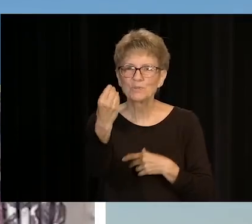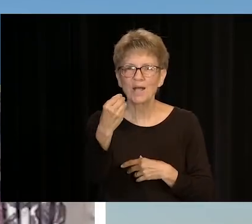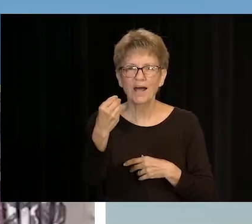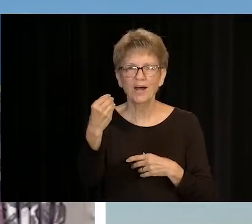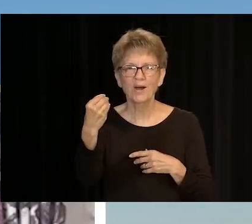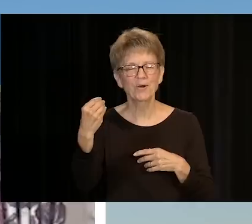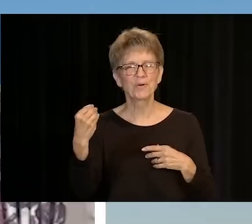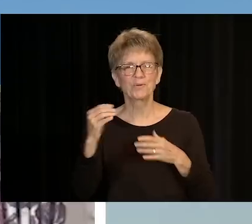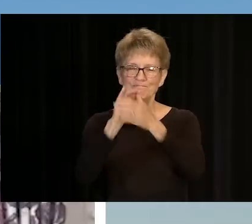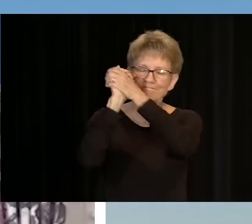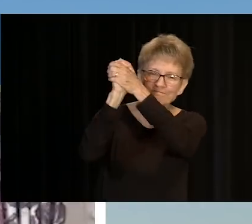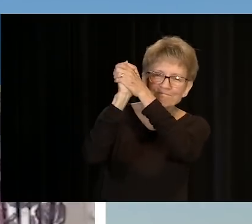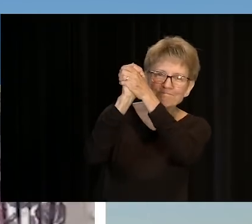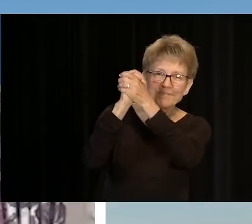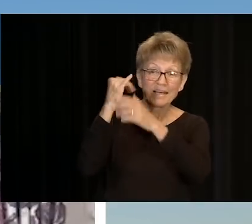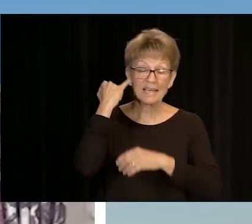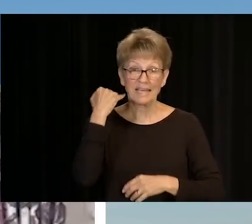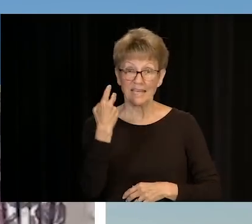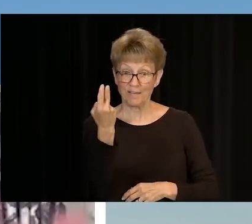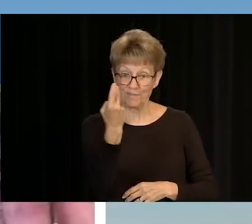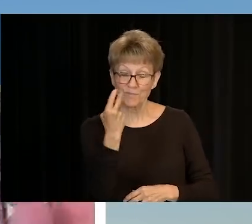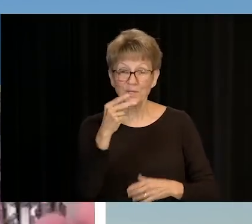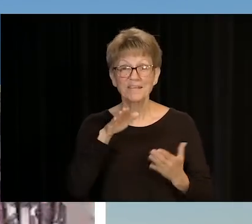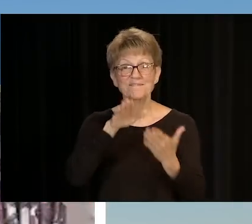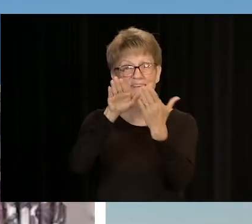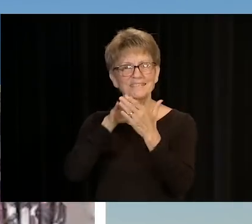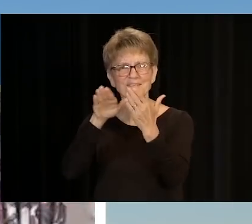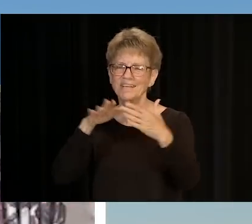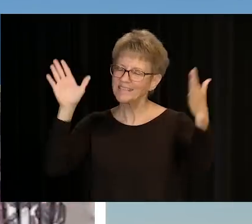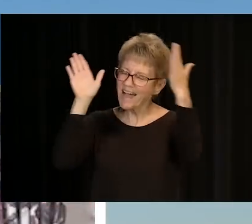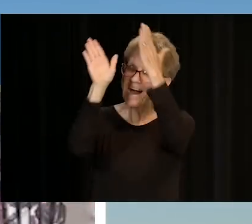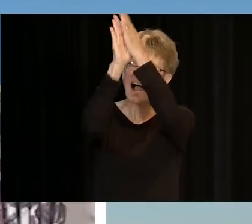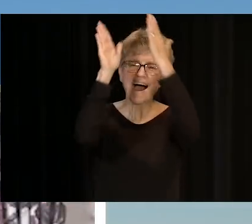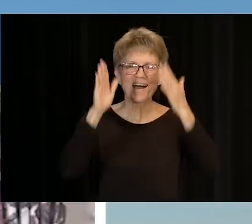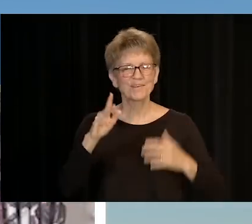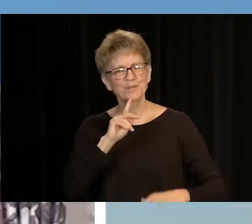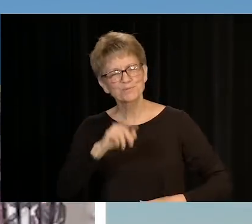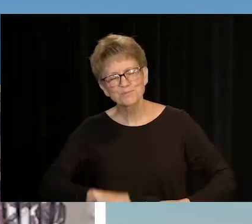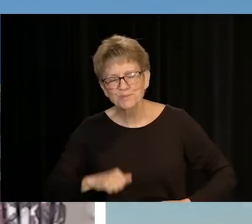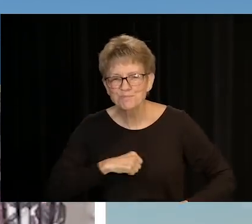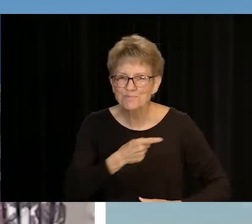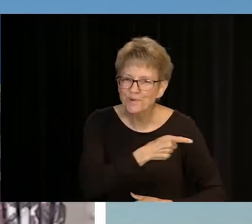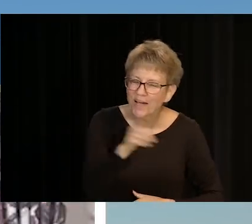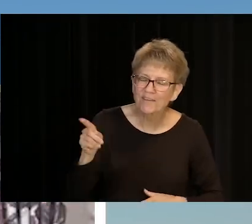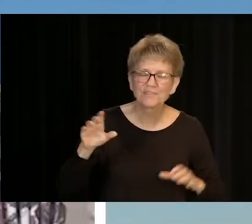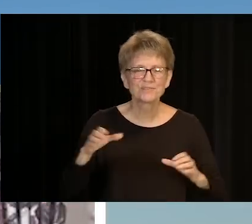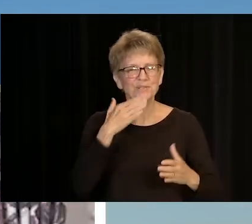AND IF WE WERE HERE TOGETHER, I'D GIVE YOU A HIGH FIVE AND I'D SAY I'M SO PROUD OF YOU, YOU'VE DONE SO WELL.